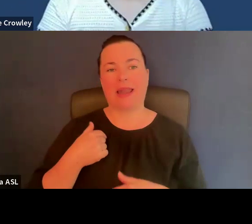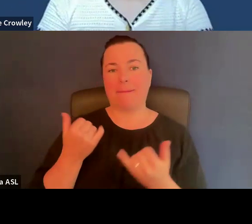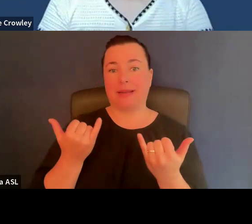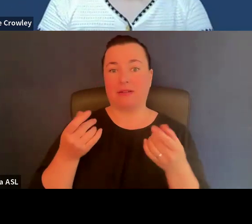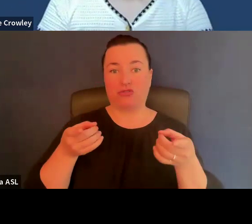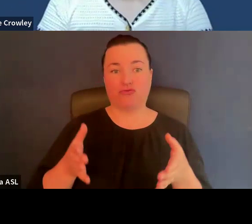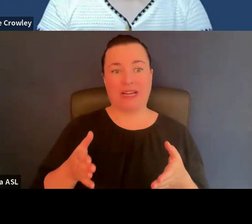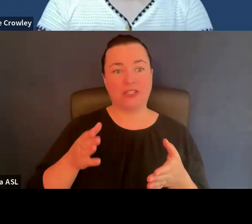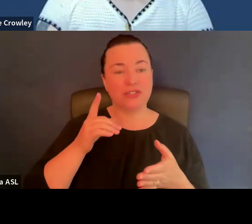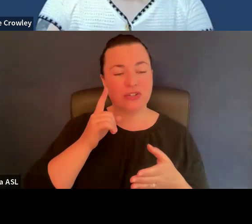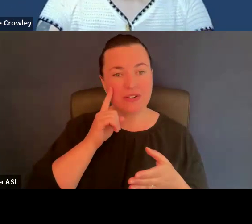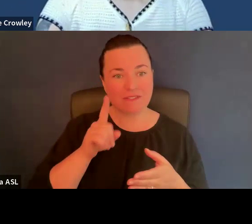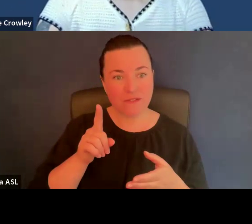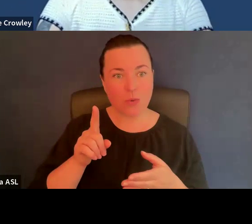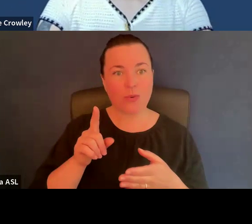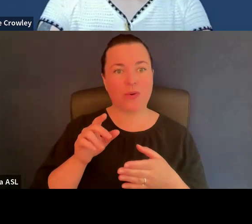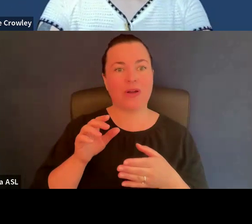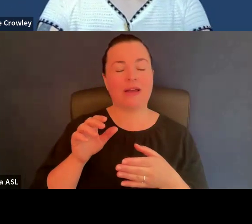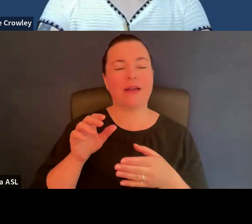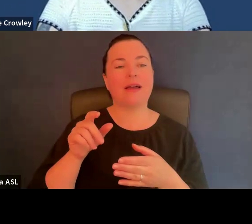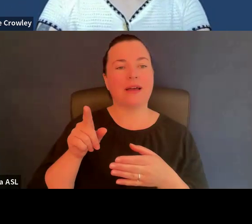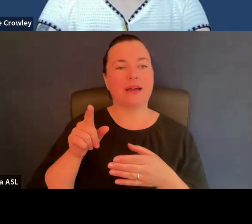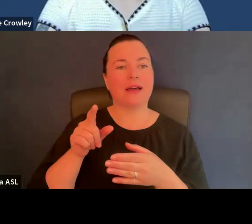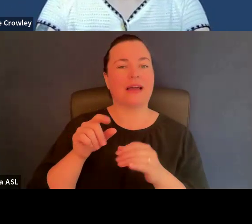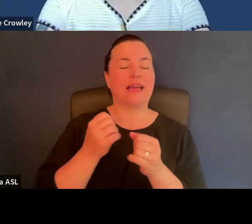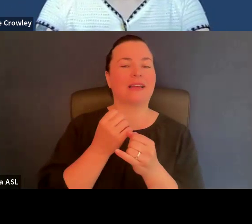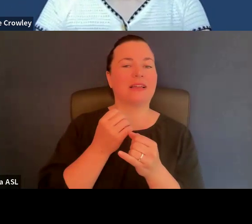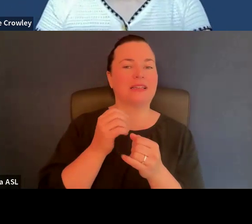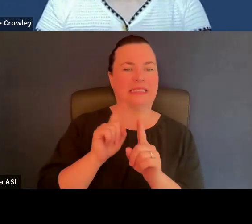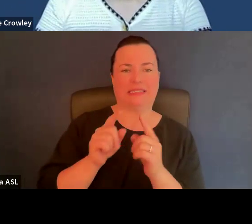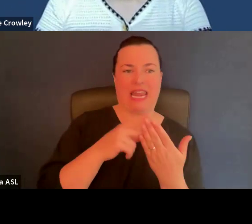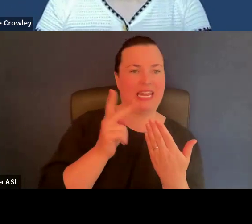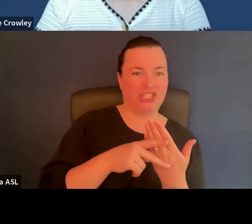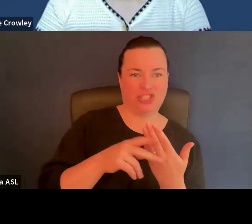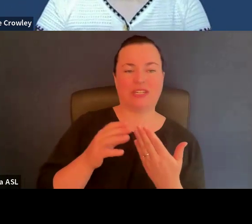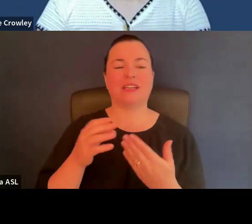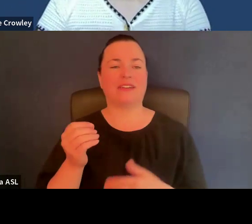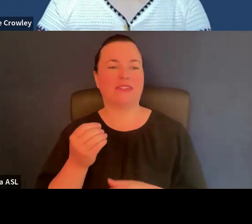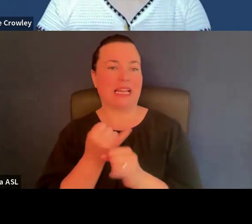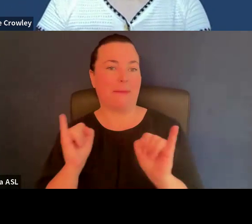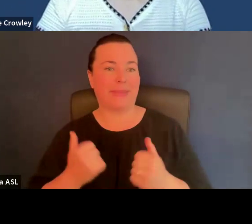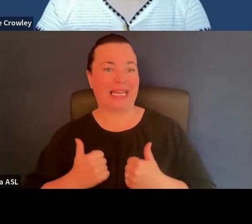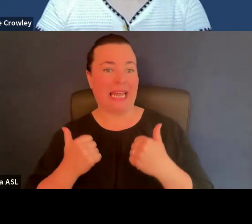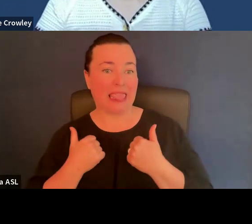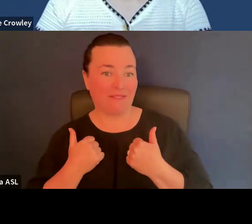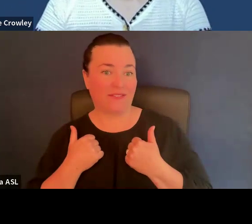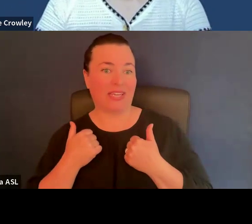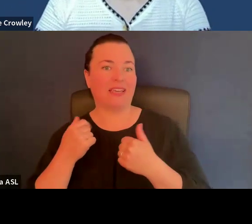and youth initiatives at the Florida Independent Living Council. I have been doing self-advocacy for as long as I can remember,